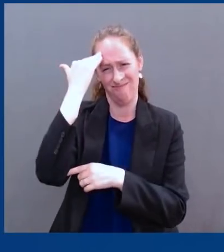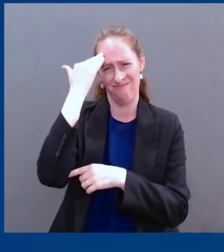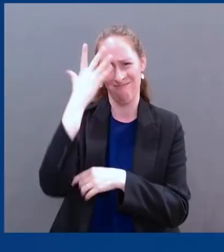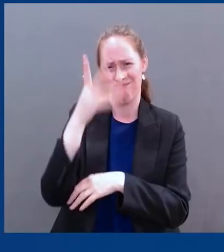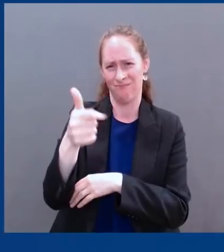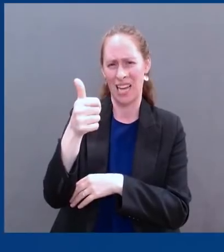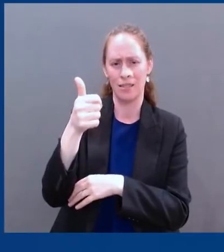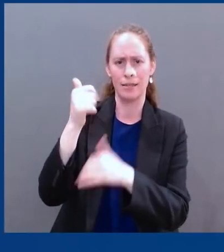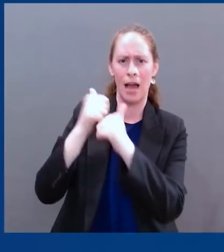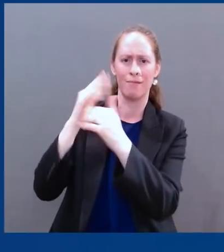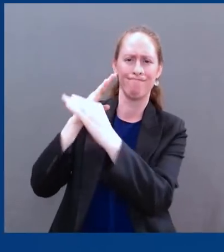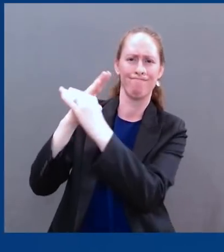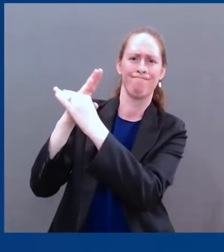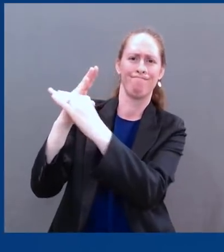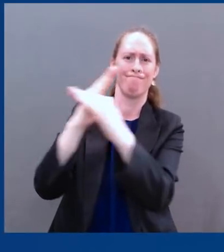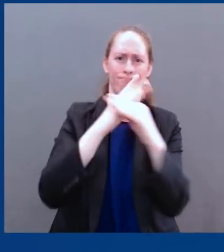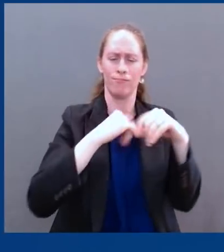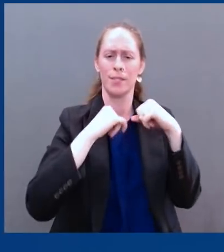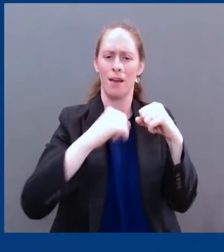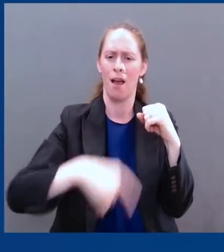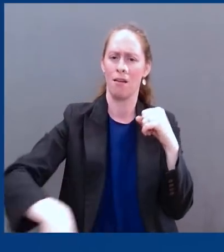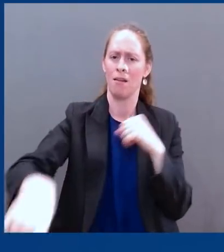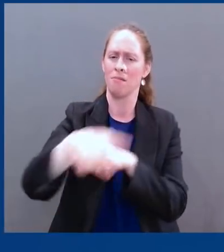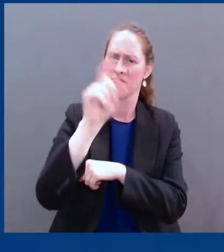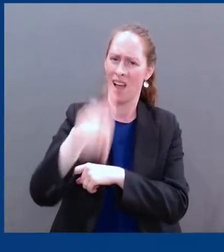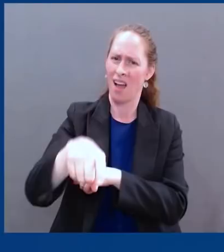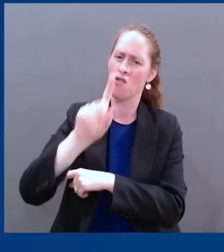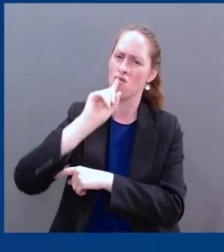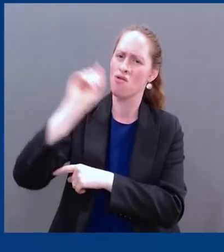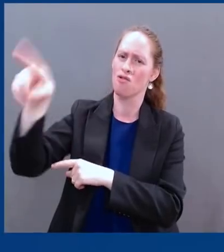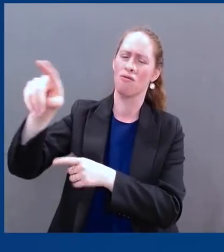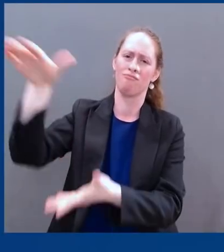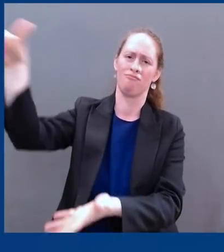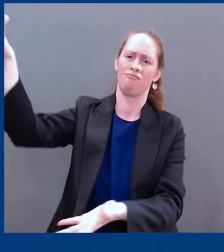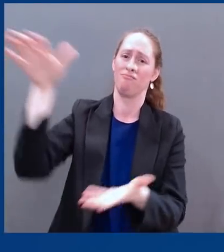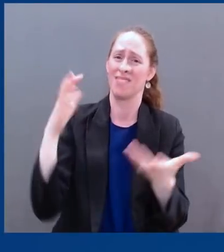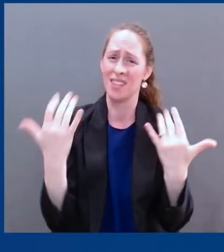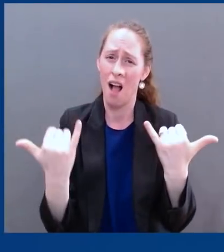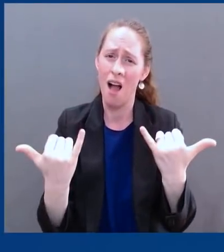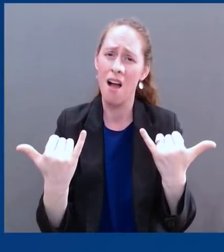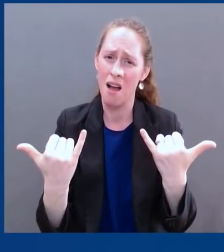We should be securing additional supply right now. Many other countries are already doing so.